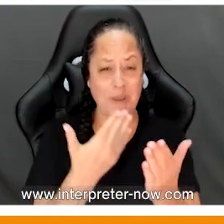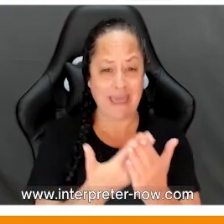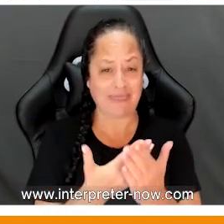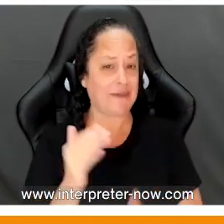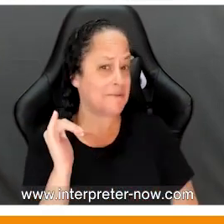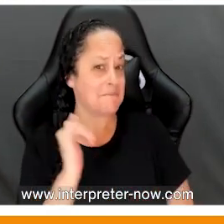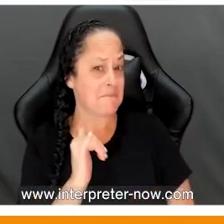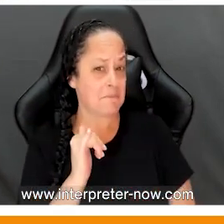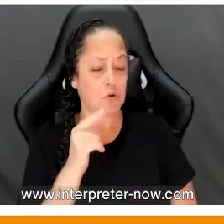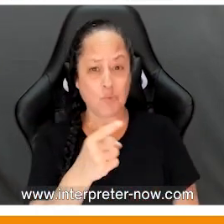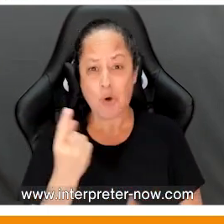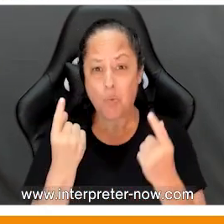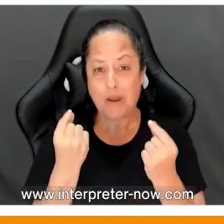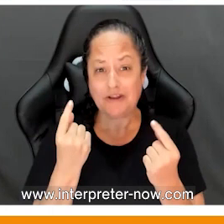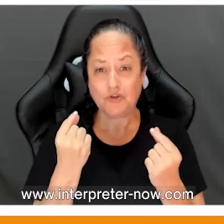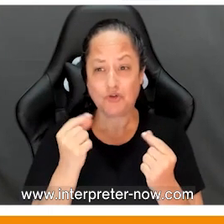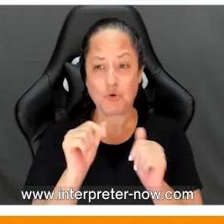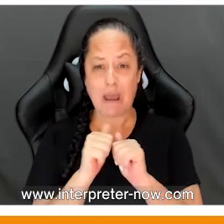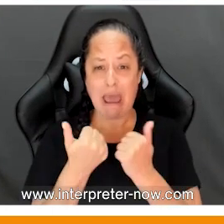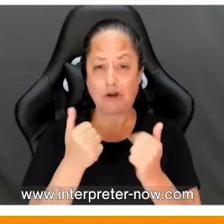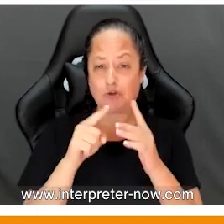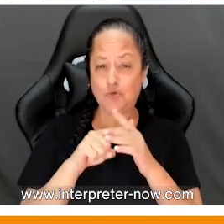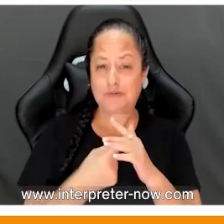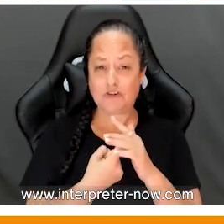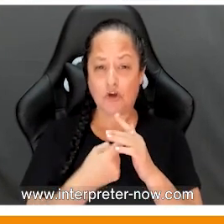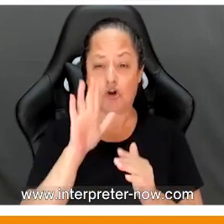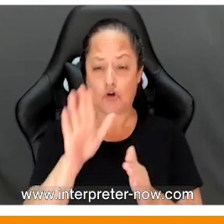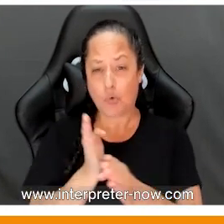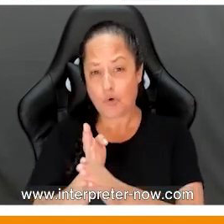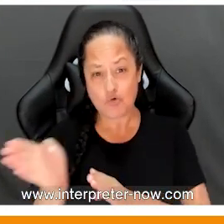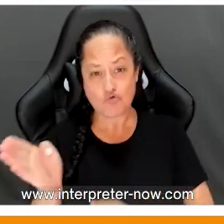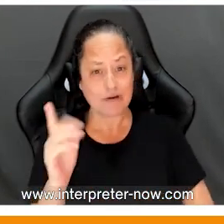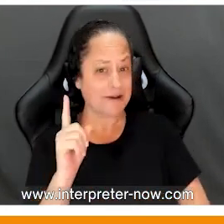So what did you do then, how did you start your career?